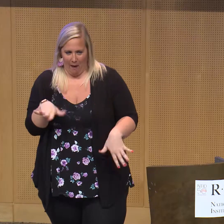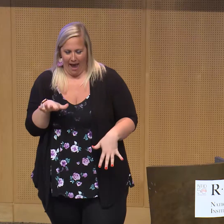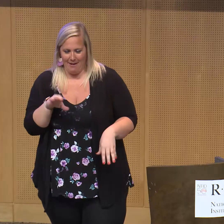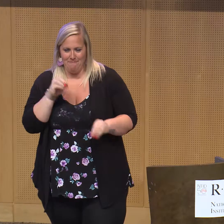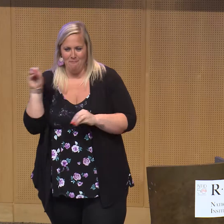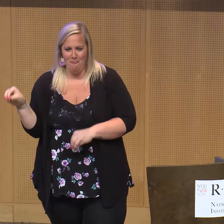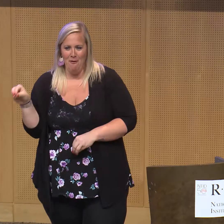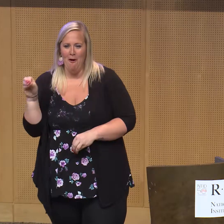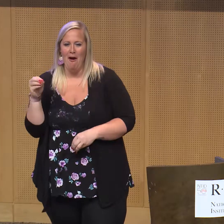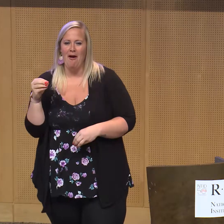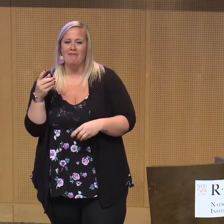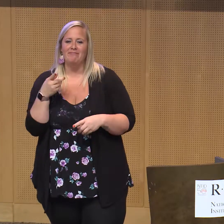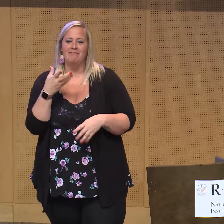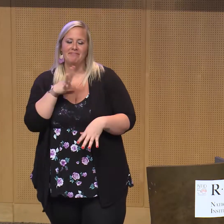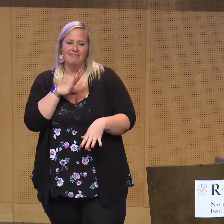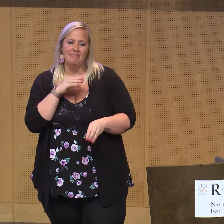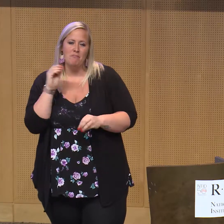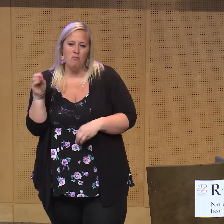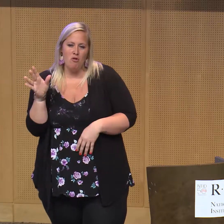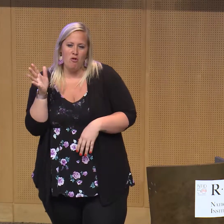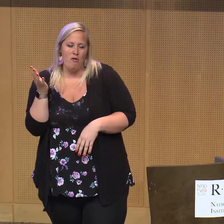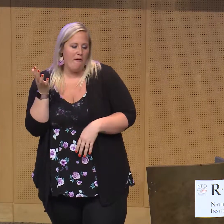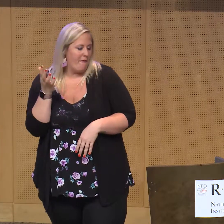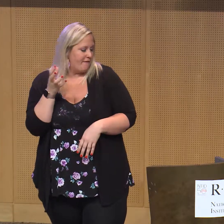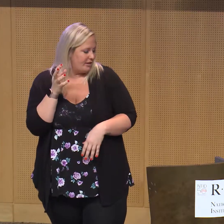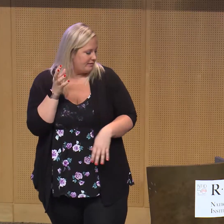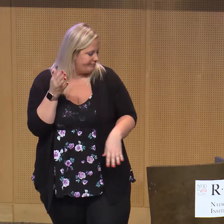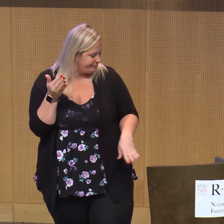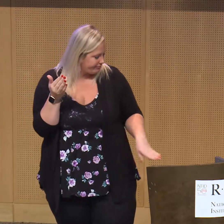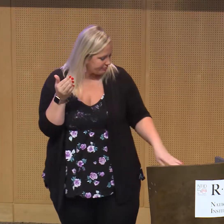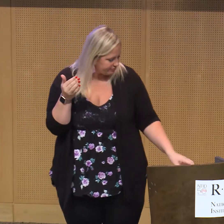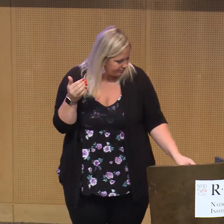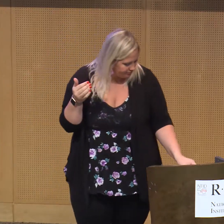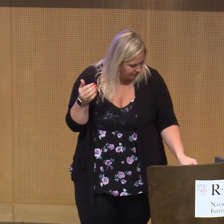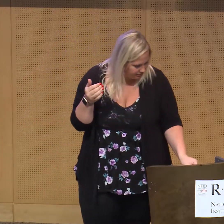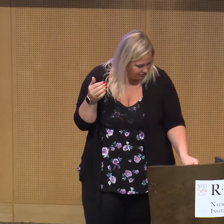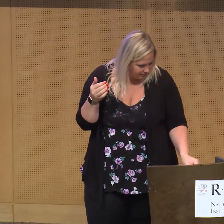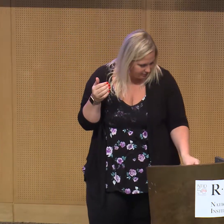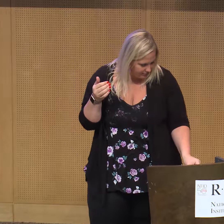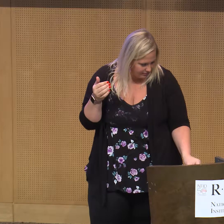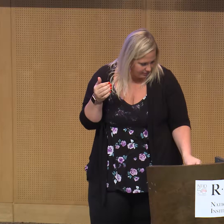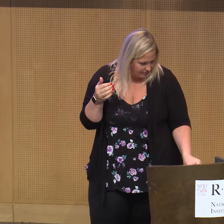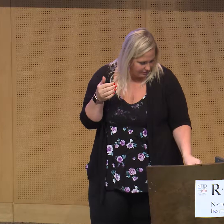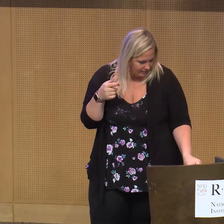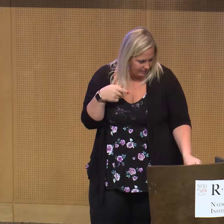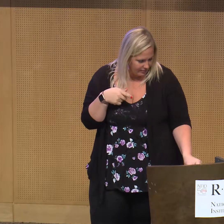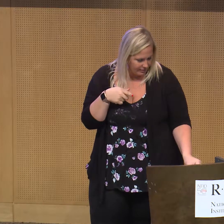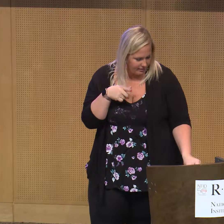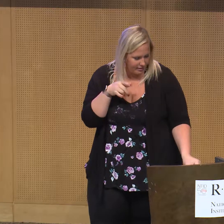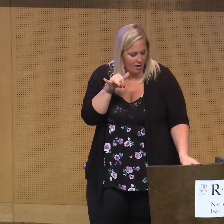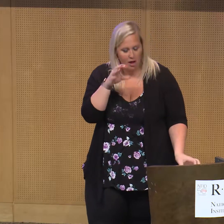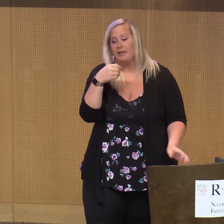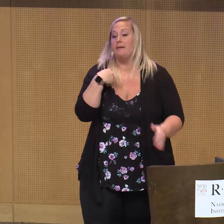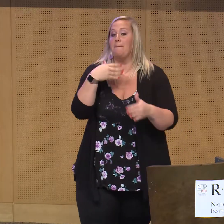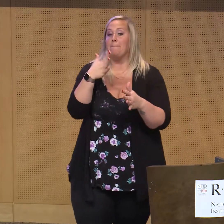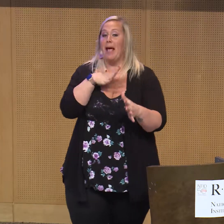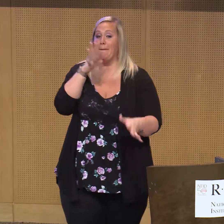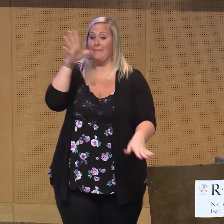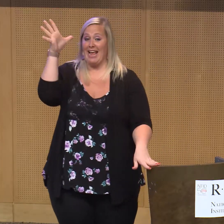And then my parents moved to Arizona. You can imagine an angry teenager not wanting to leave her favorite school, but we moved.